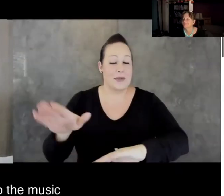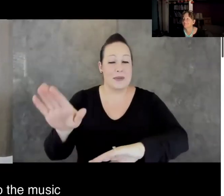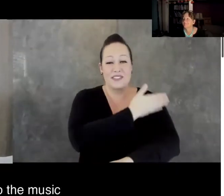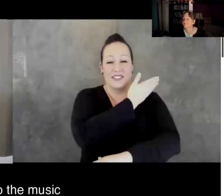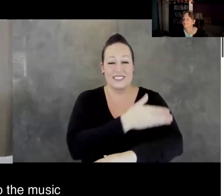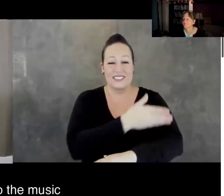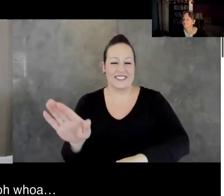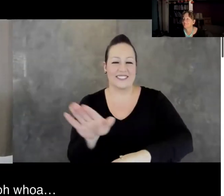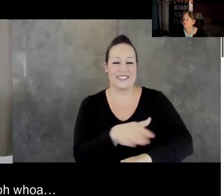Meriah: Great.